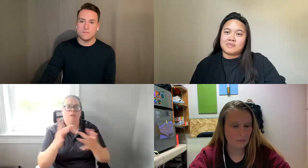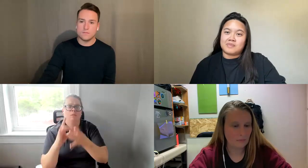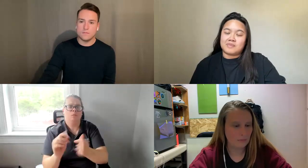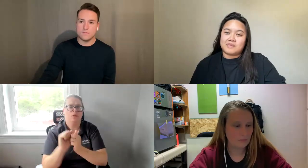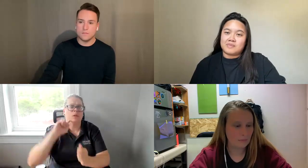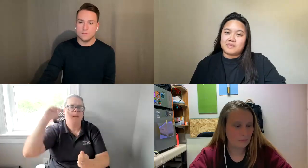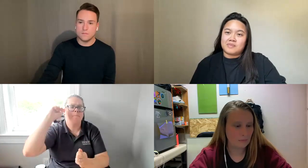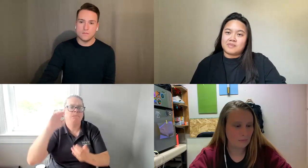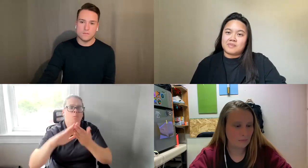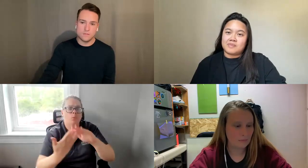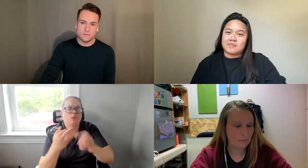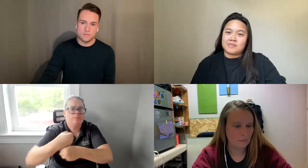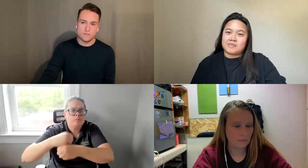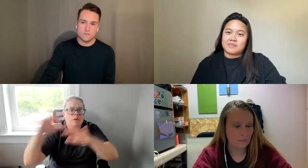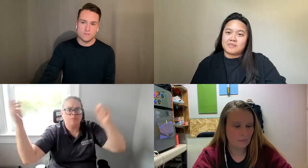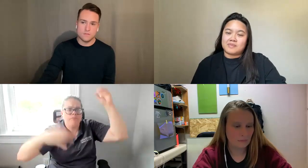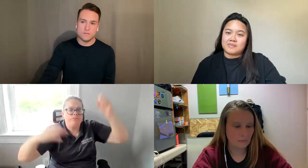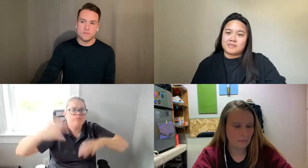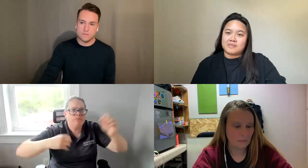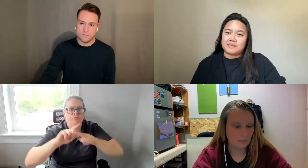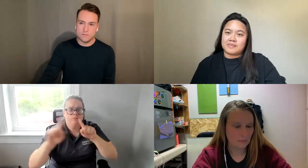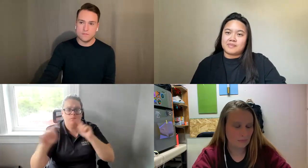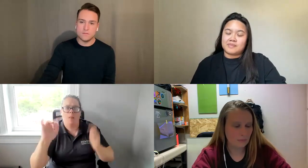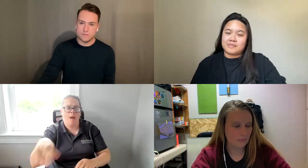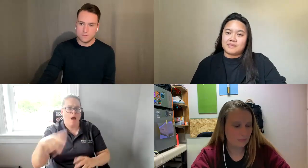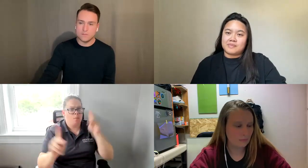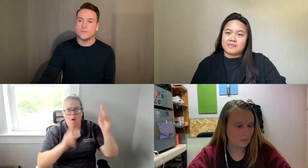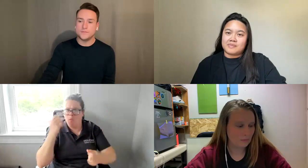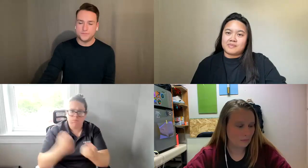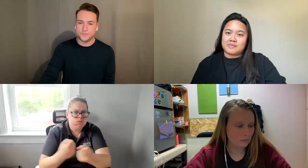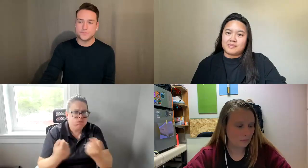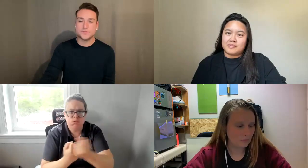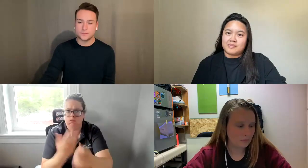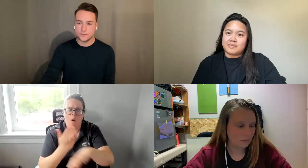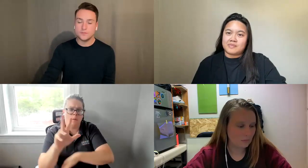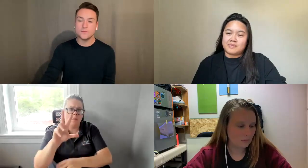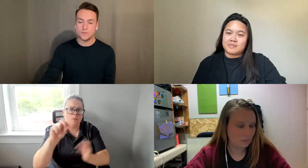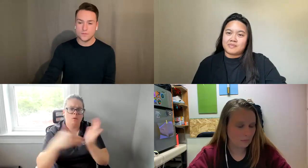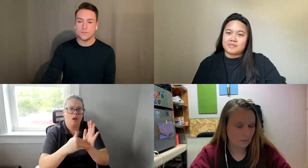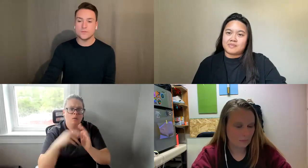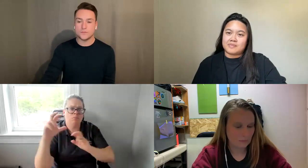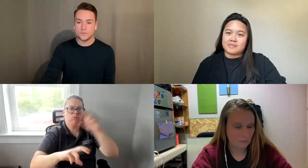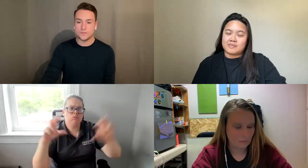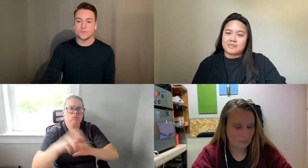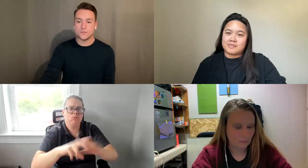We had drawings from deaf owned people that you can get at different levels on the Kickstarter that people donated. So people are really excited.